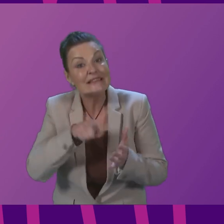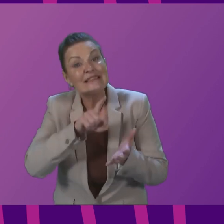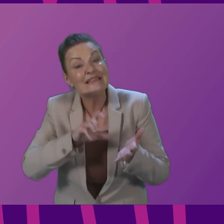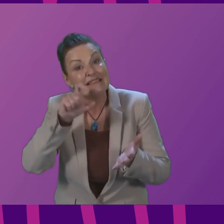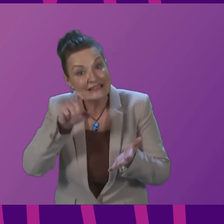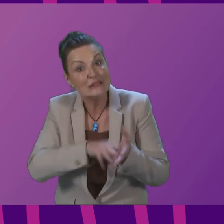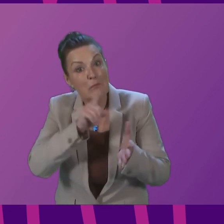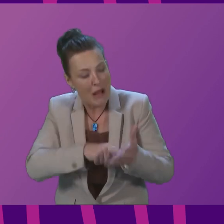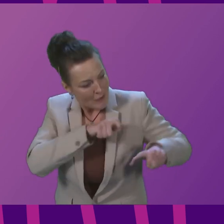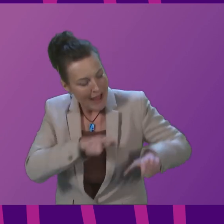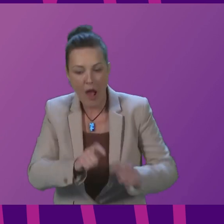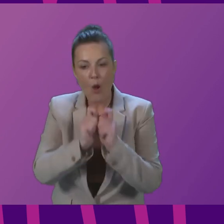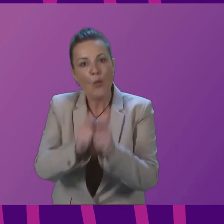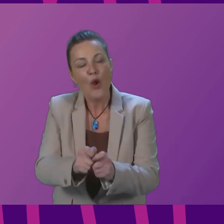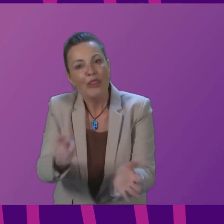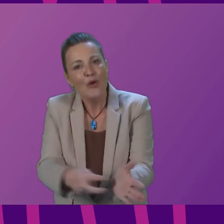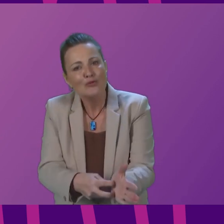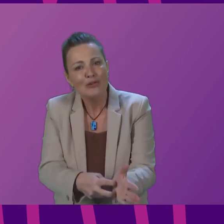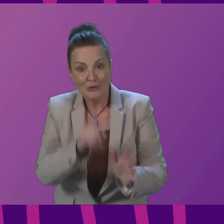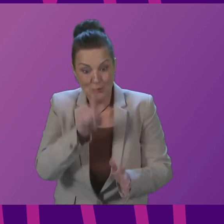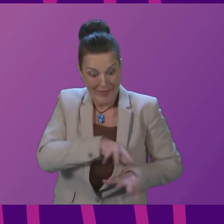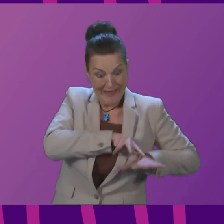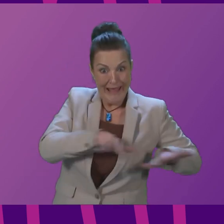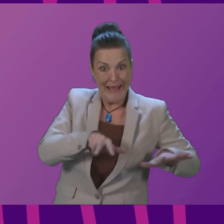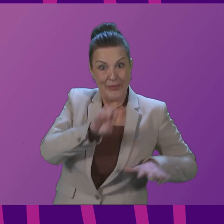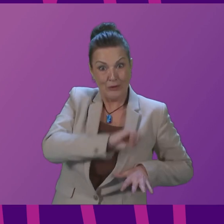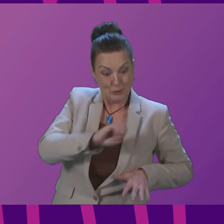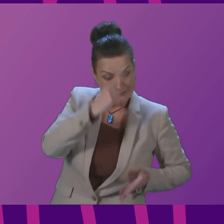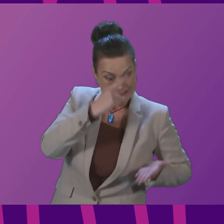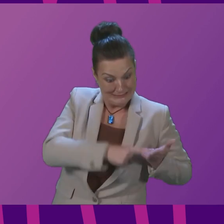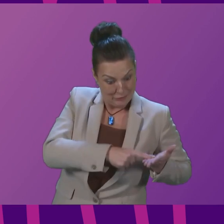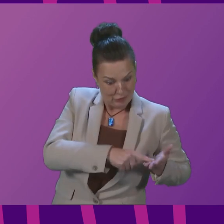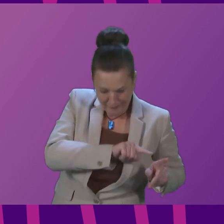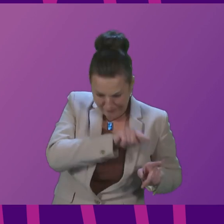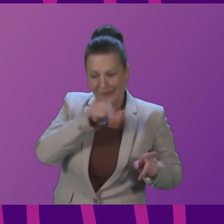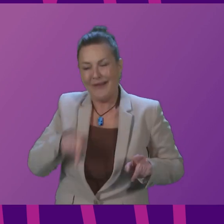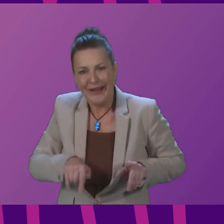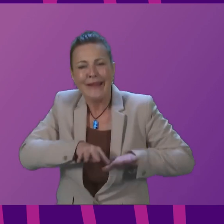On the basis of the advice on 8 October, that is the decision that was narrated to CMAL